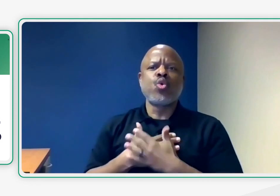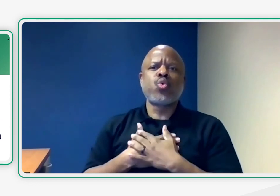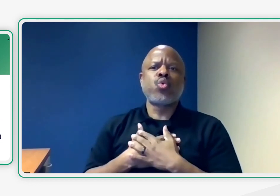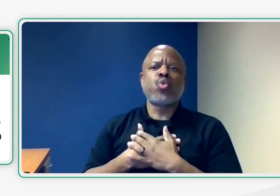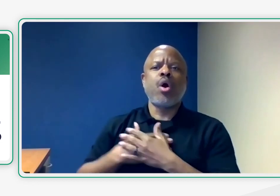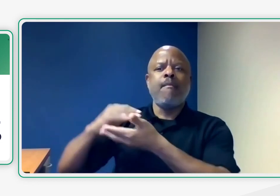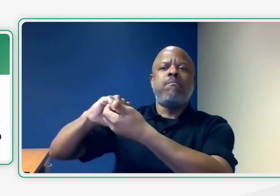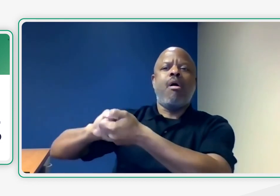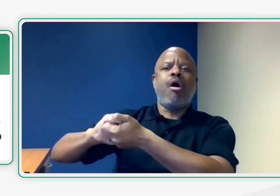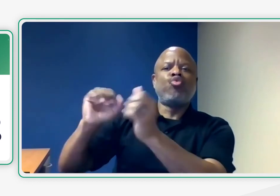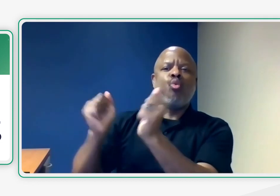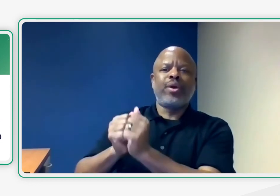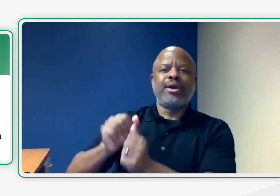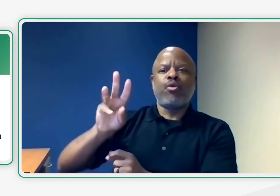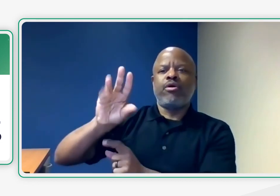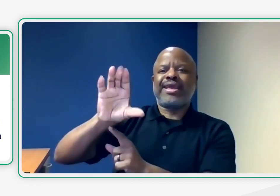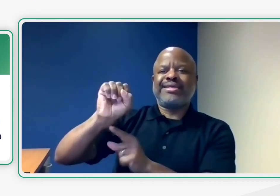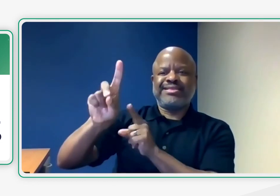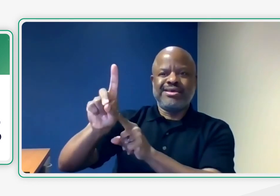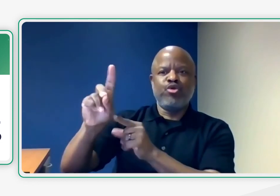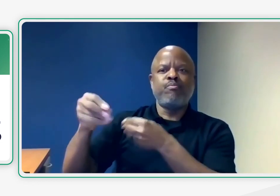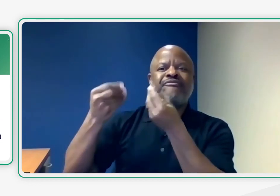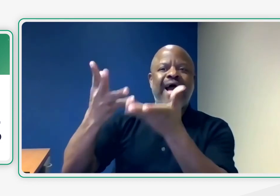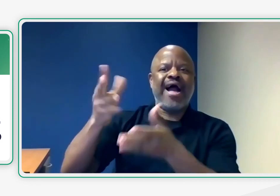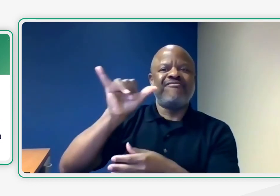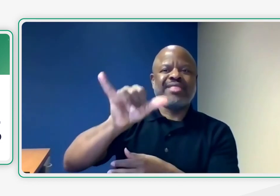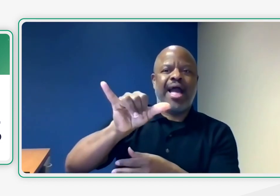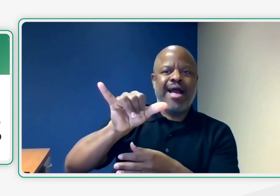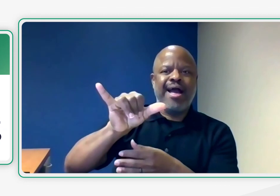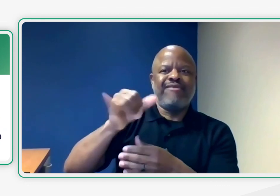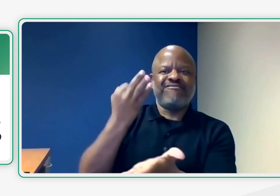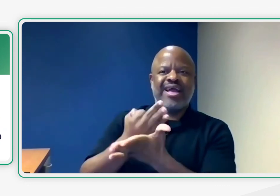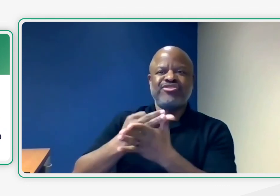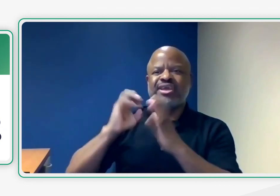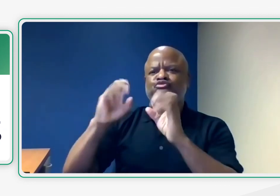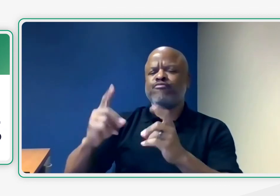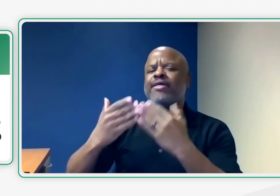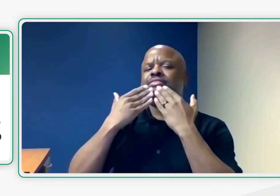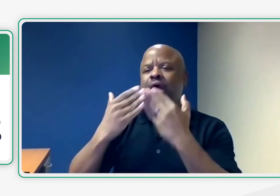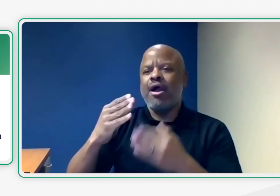them. They've really seen the economic toll that's been impacting America, and so they partnered with